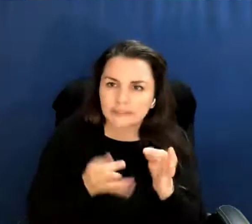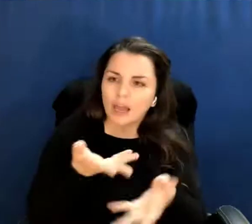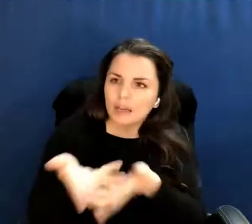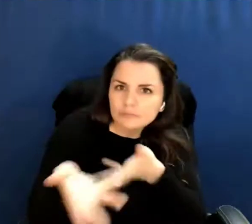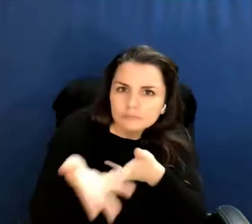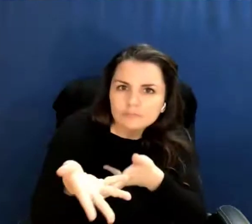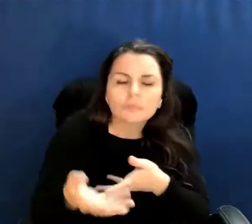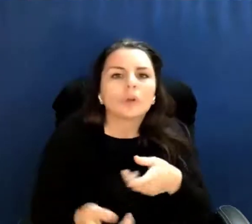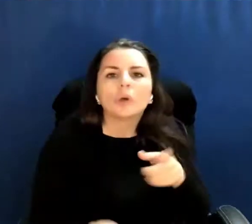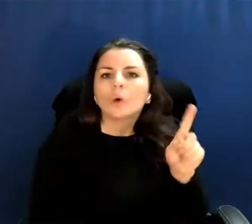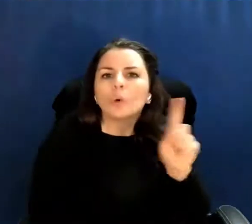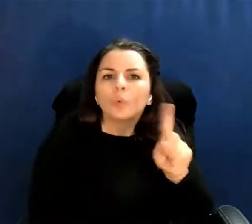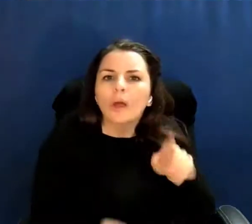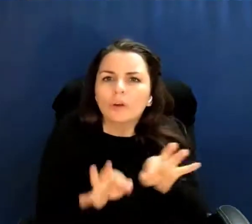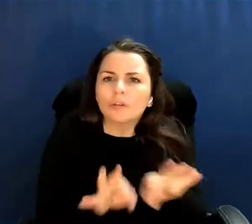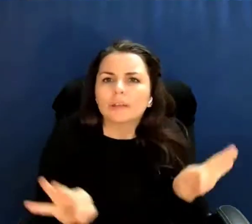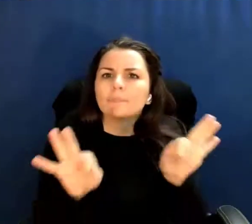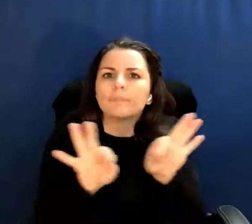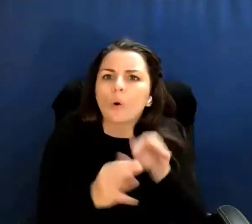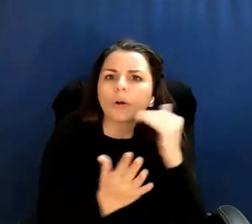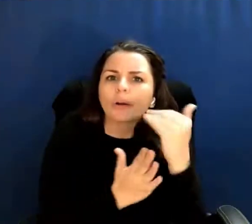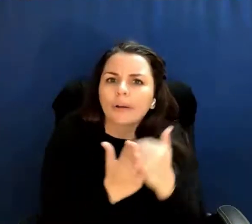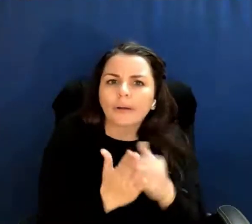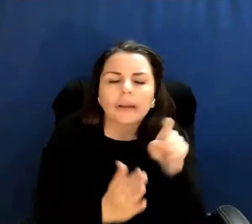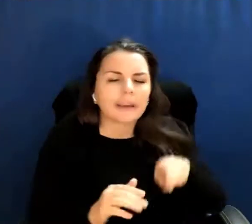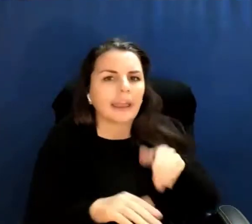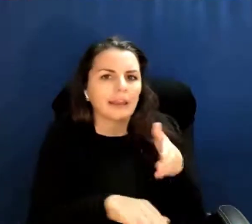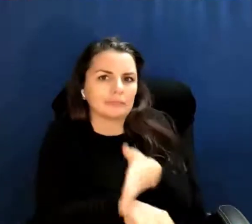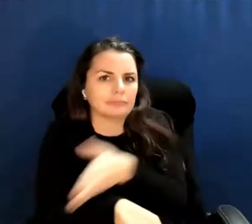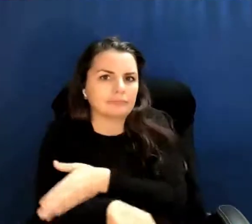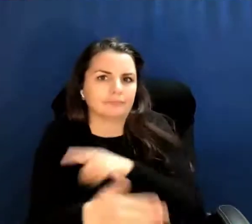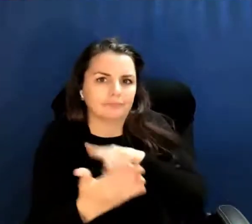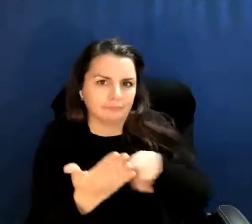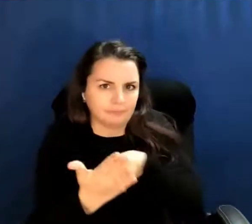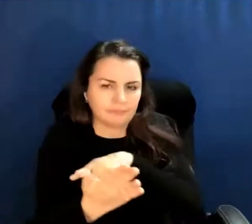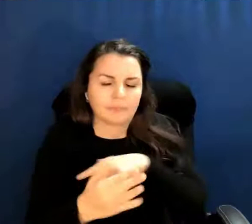You also should contact the program officer, even if your grant didn't get discussed.